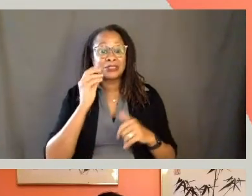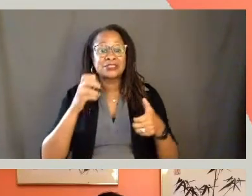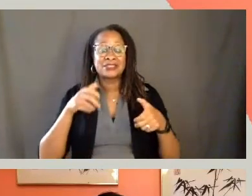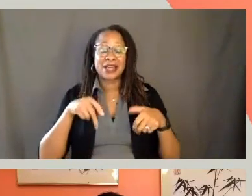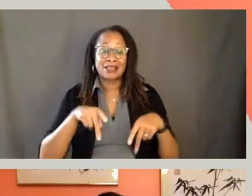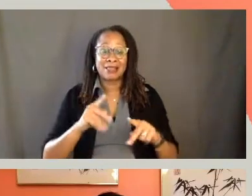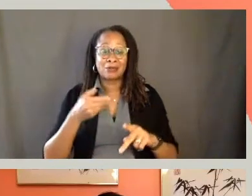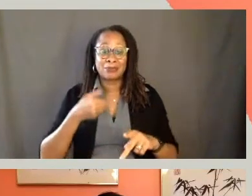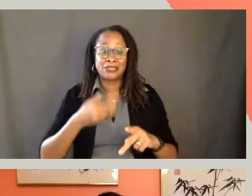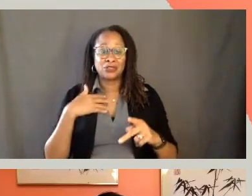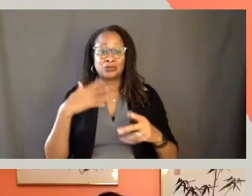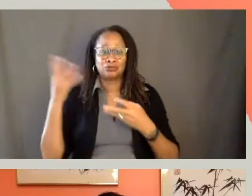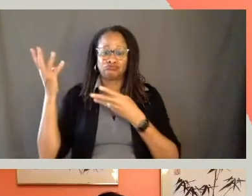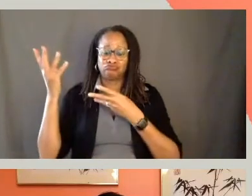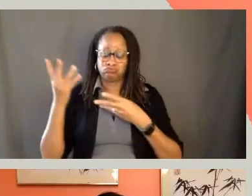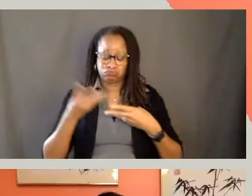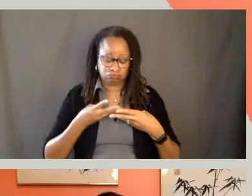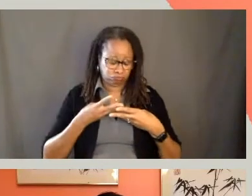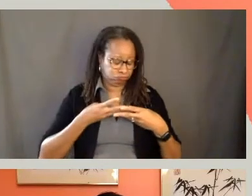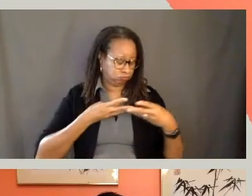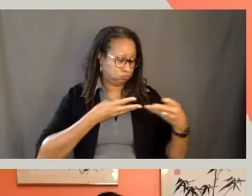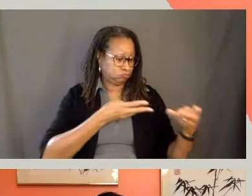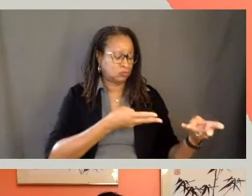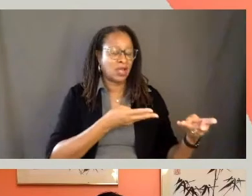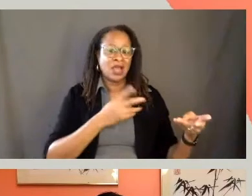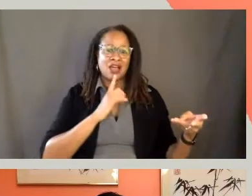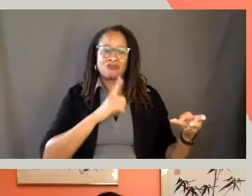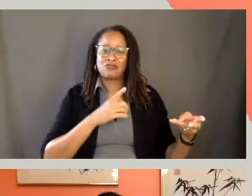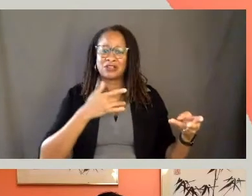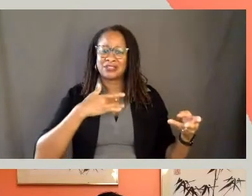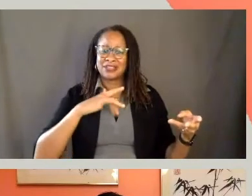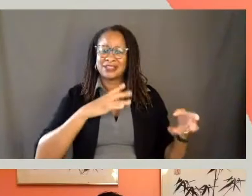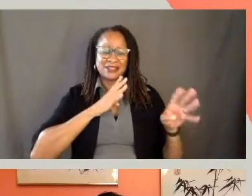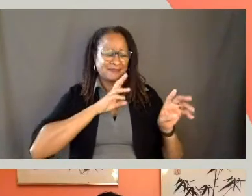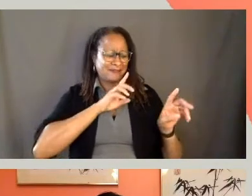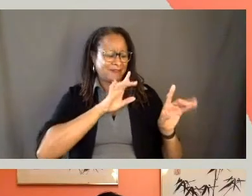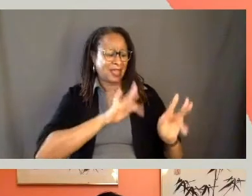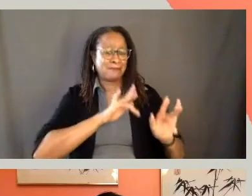a real sense of empathy and being able to sort of